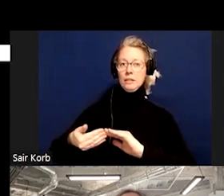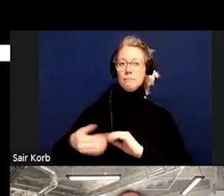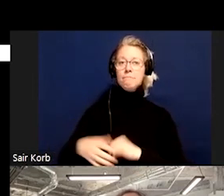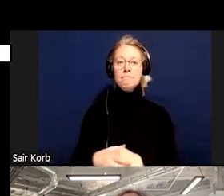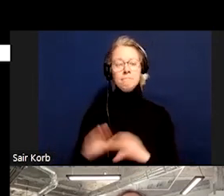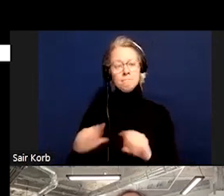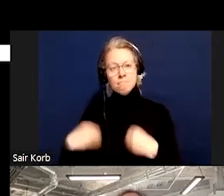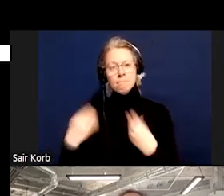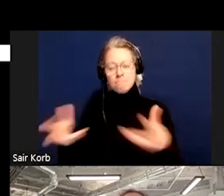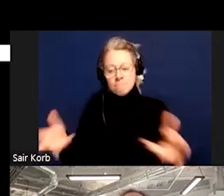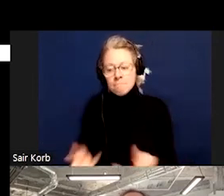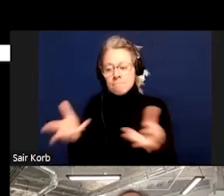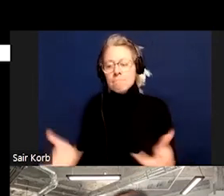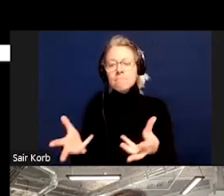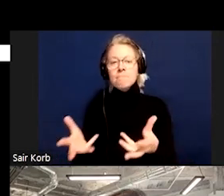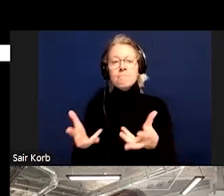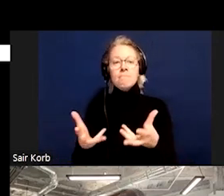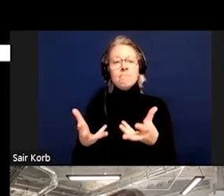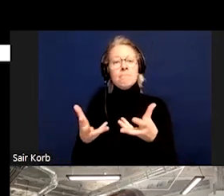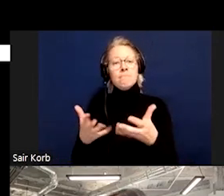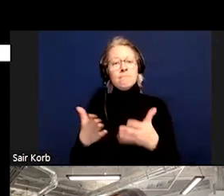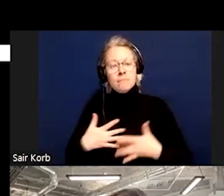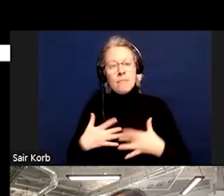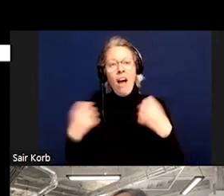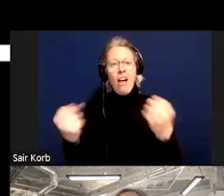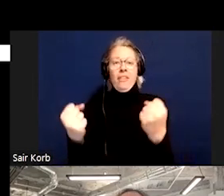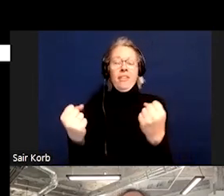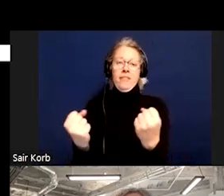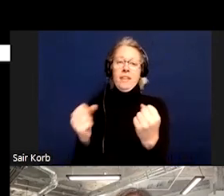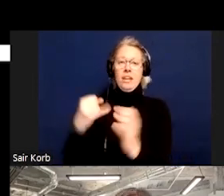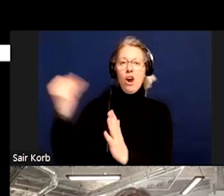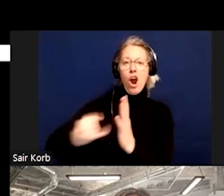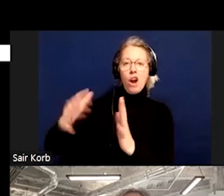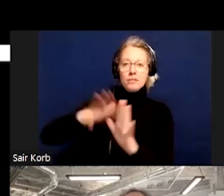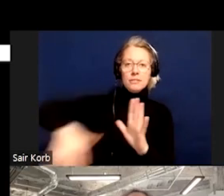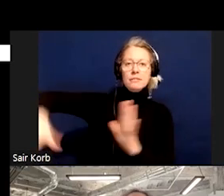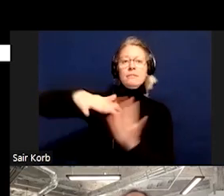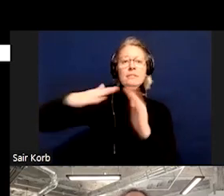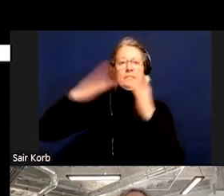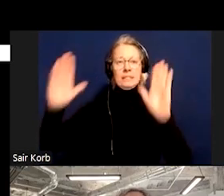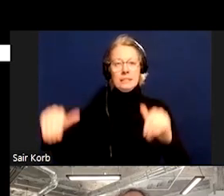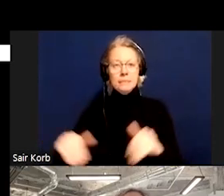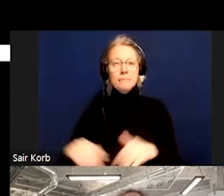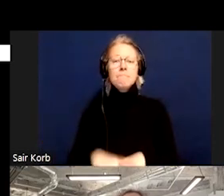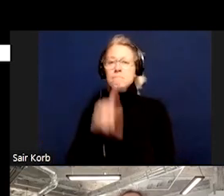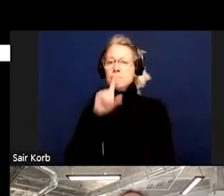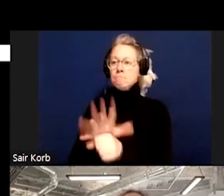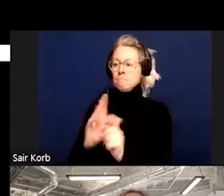arts ecosystem, ensuring that that arts ecosystem is contributing to a community. For those